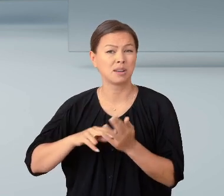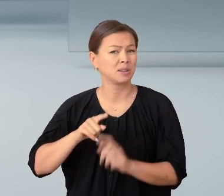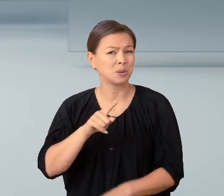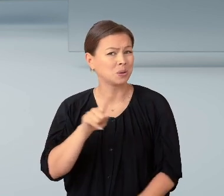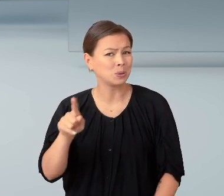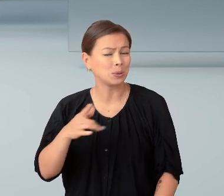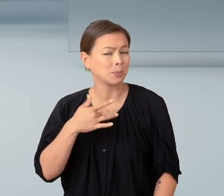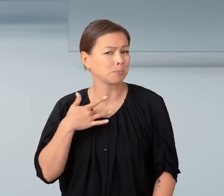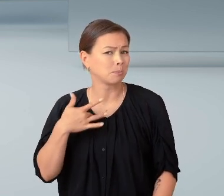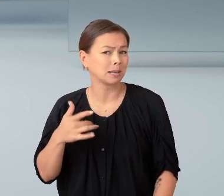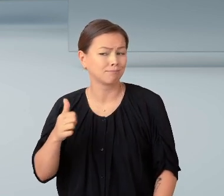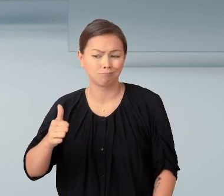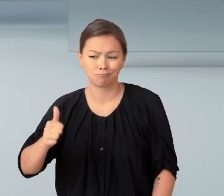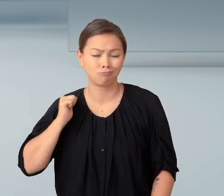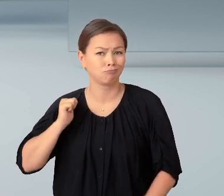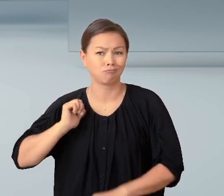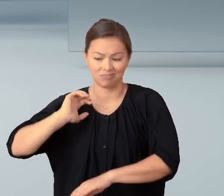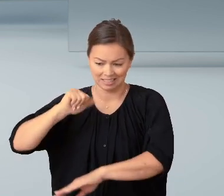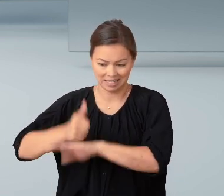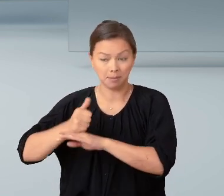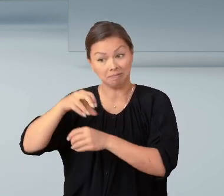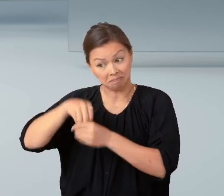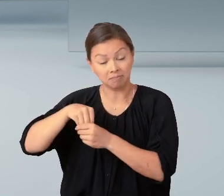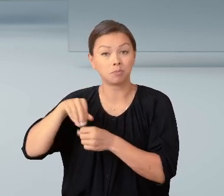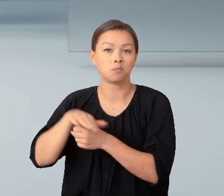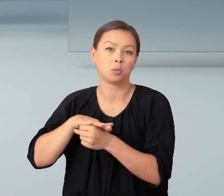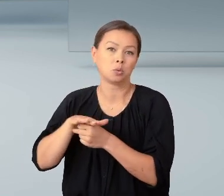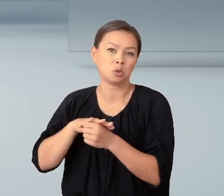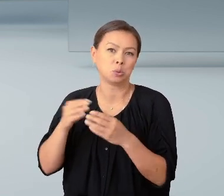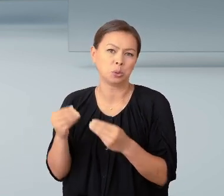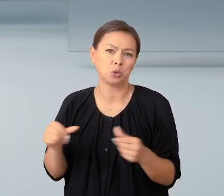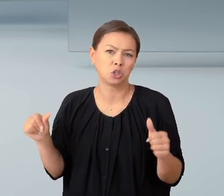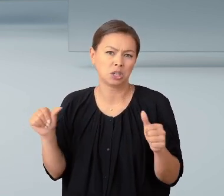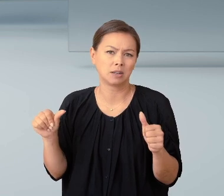ERP solution. Not to mention the capital outlay for purchasing